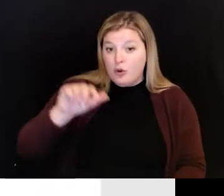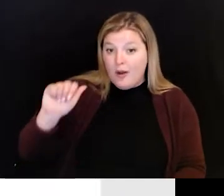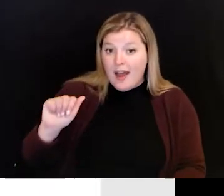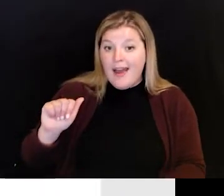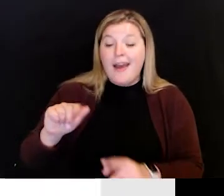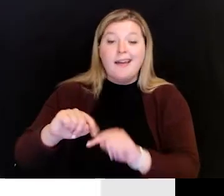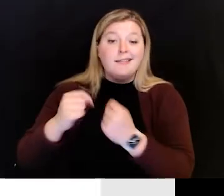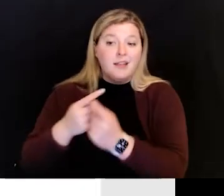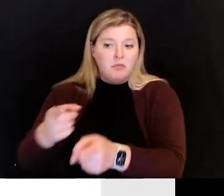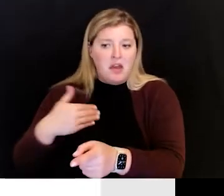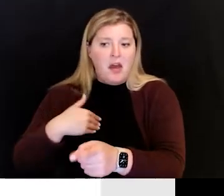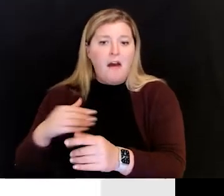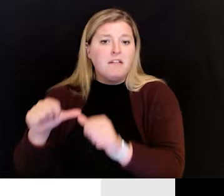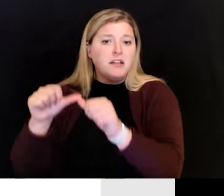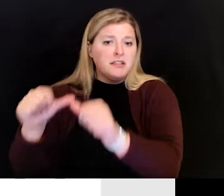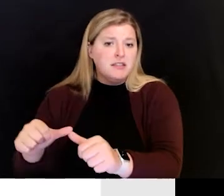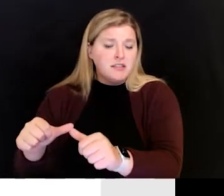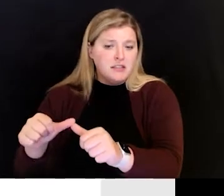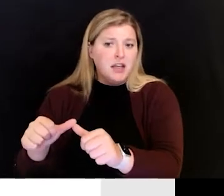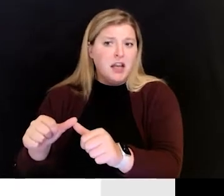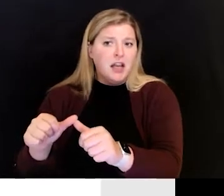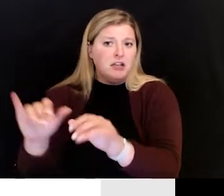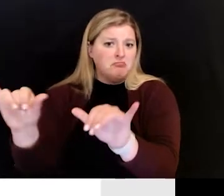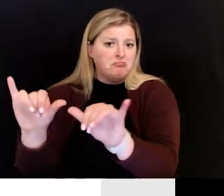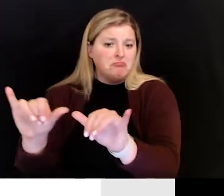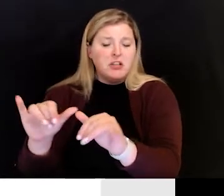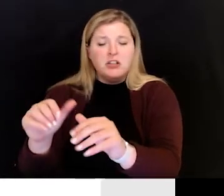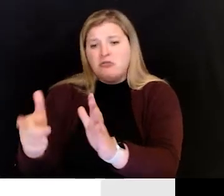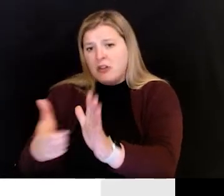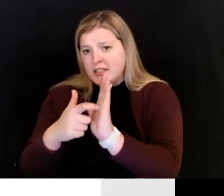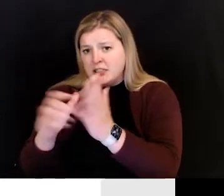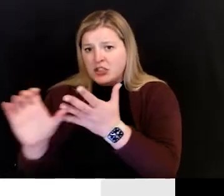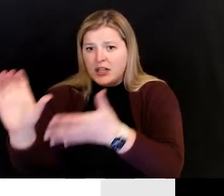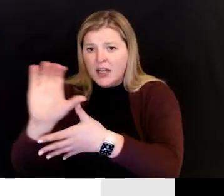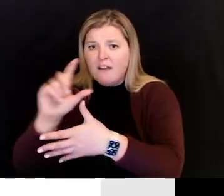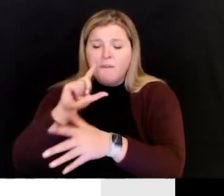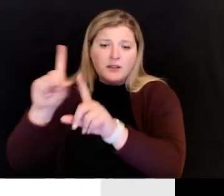that they can test for with accessibility. And then the developers have the benefit